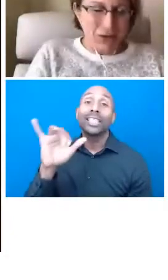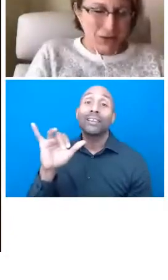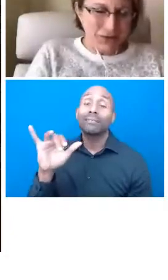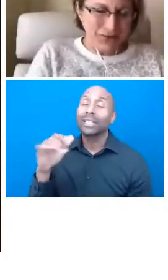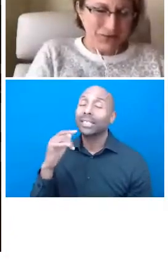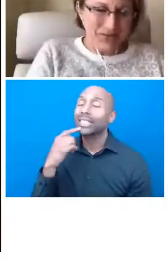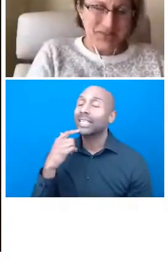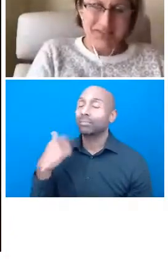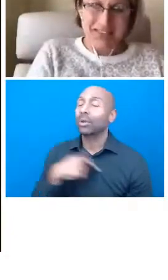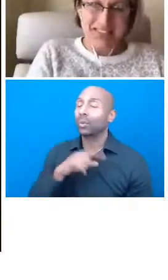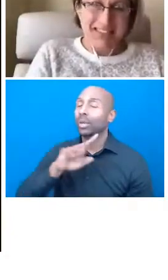Kim: Okay.